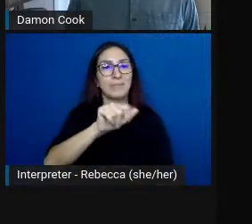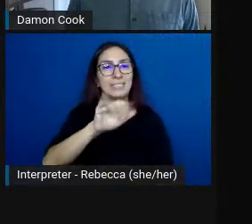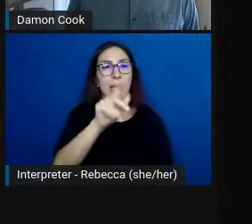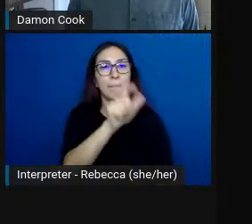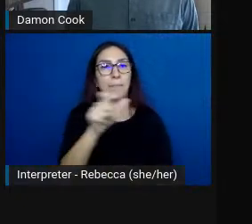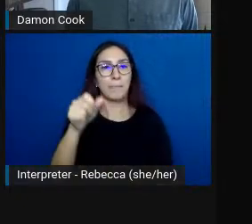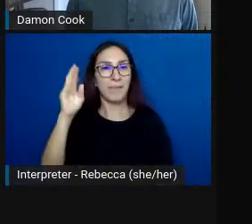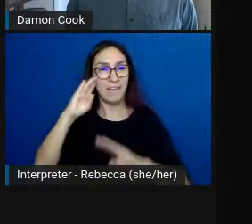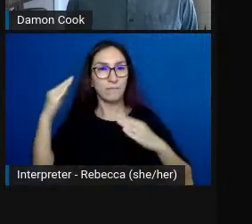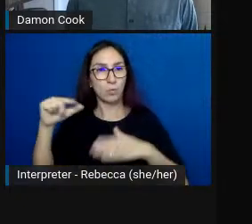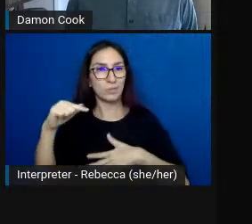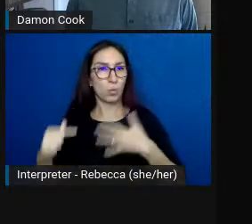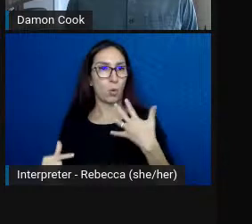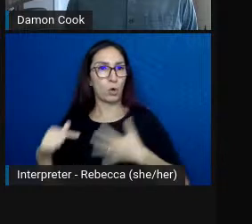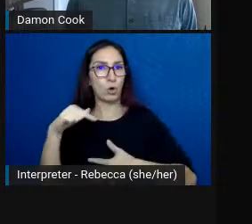while we mostly covered the best practices